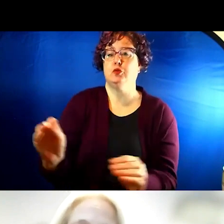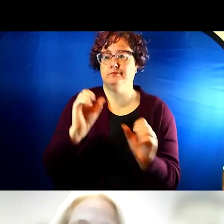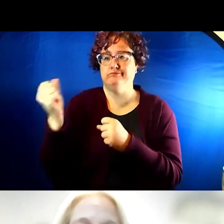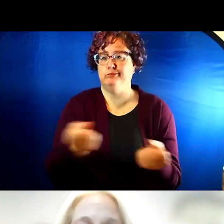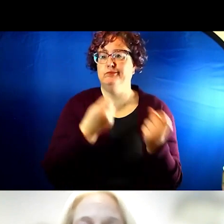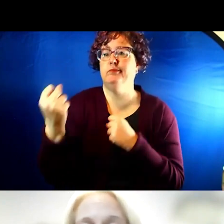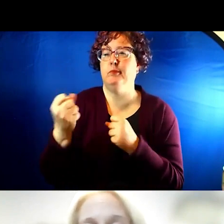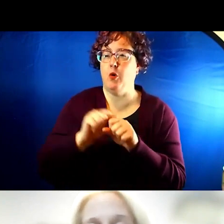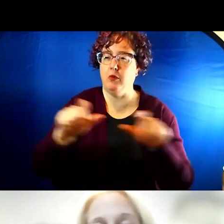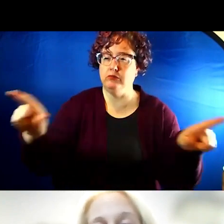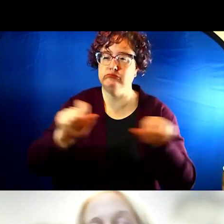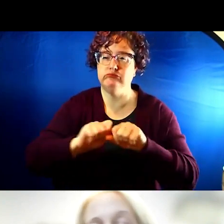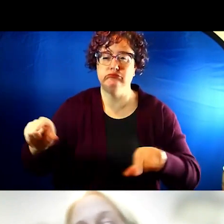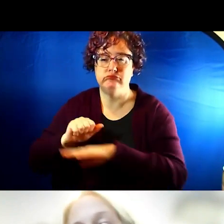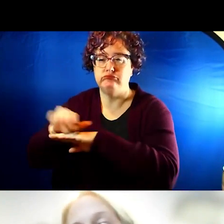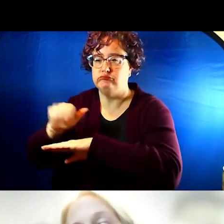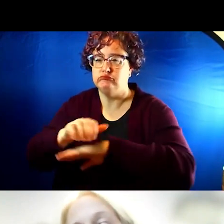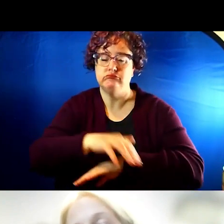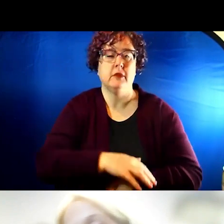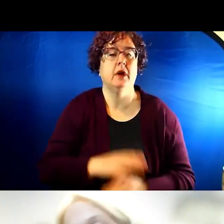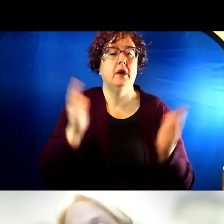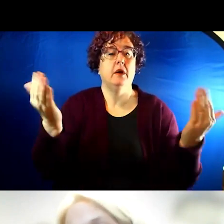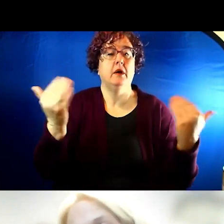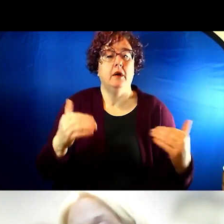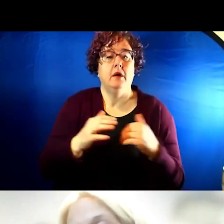IT IS DIFFERENT FROM OTHER STATES AND IT IS INTERESTING IN HAVING